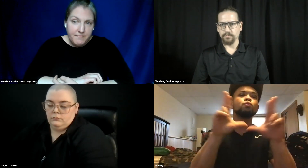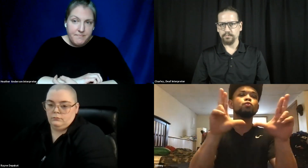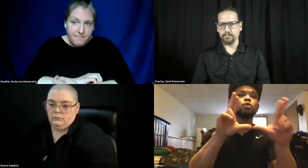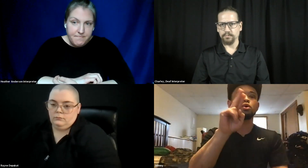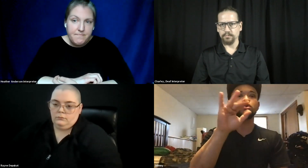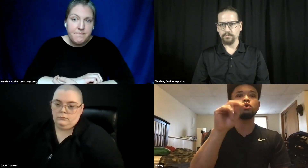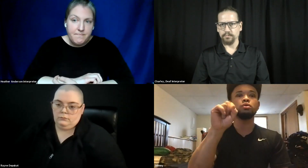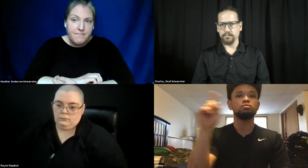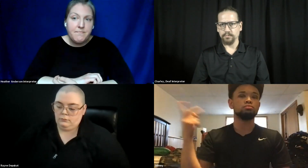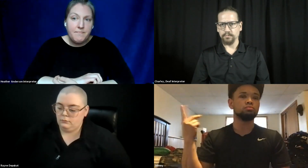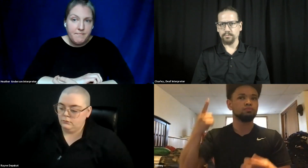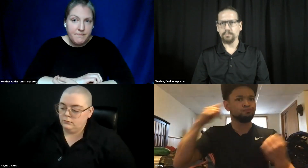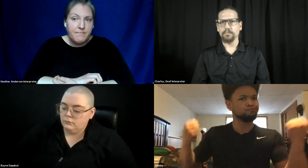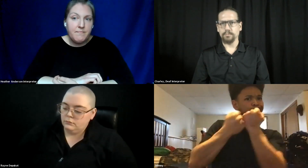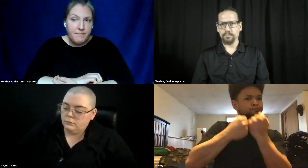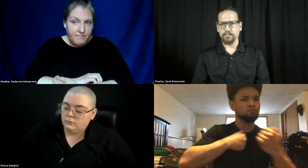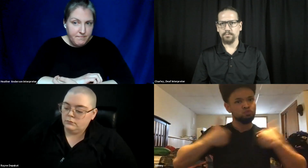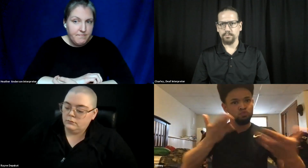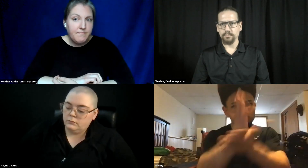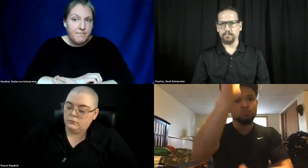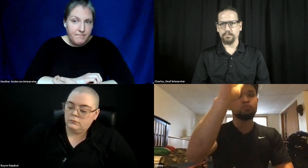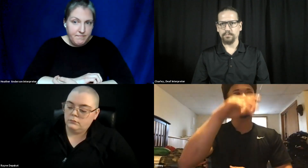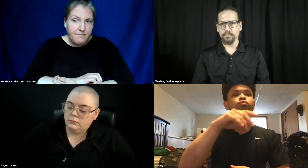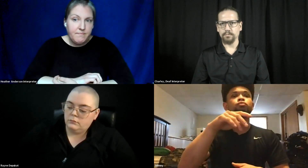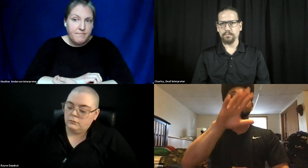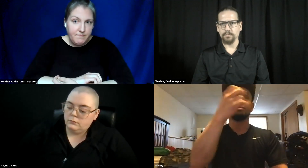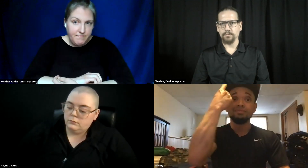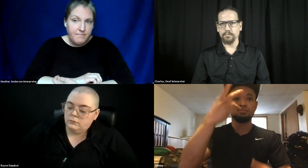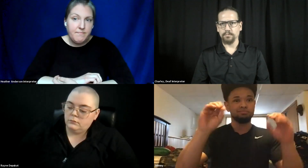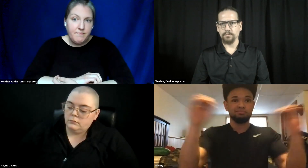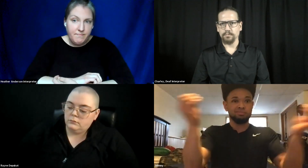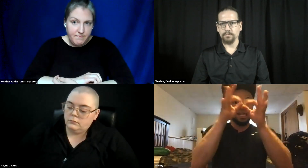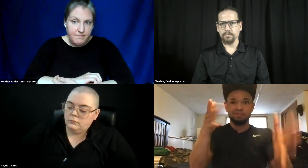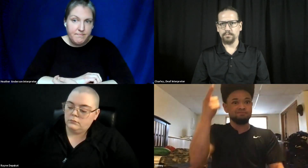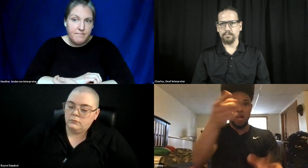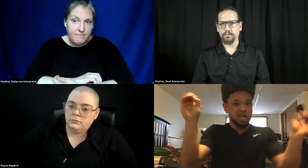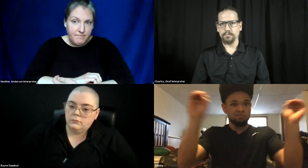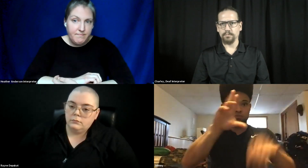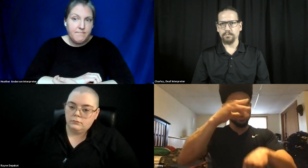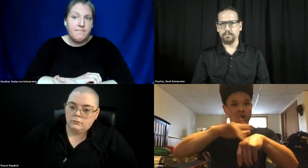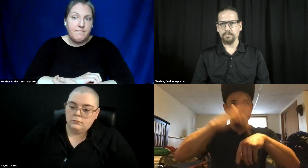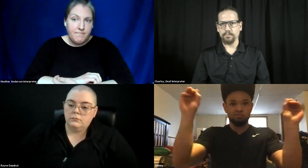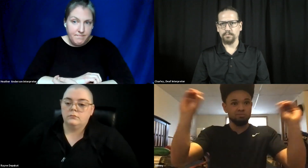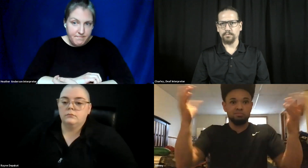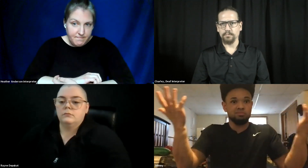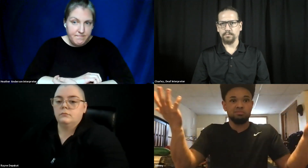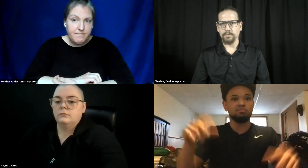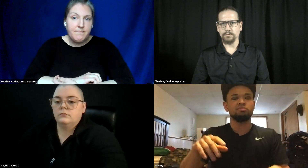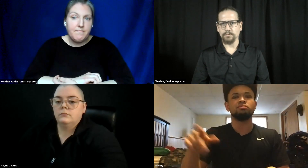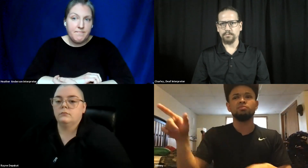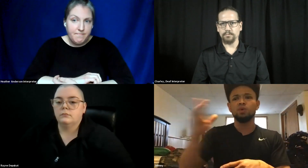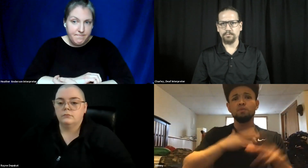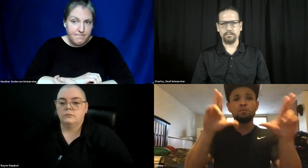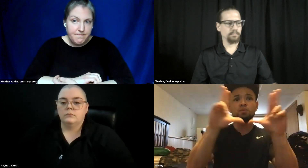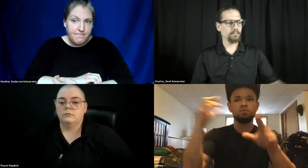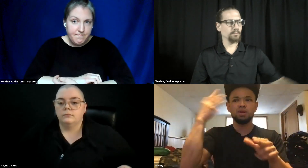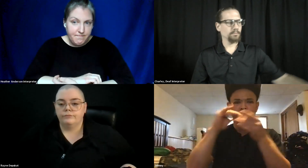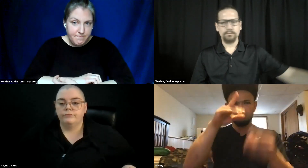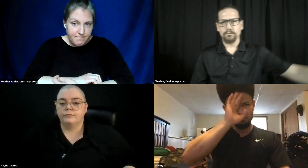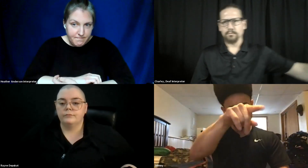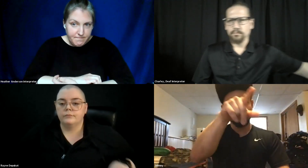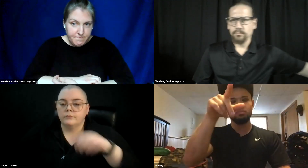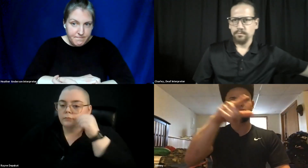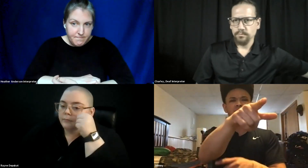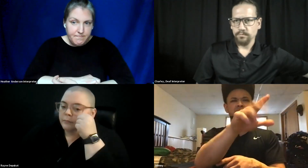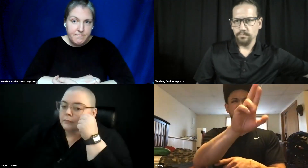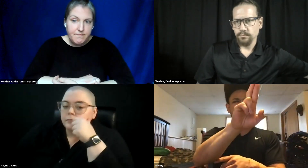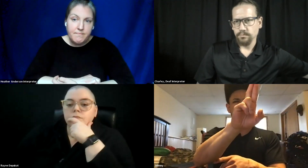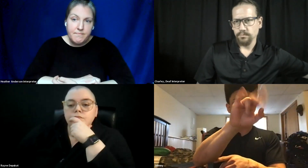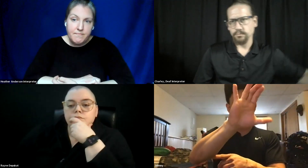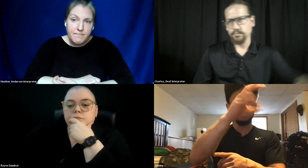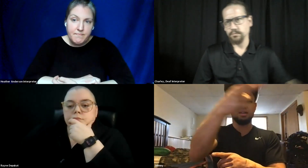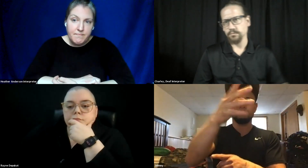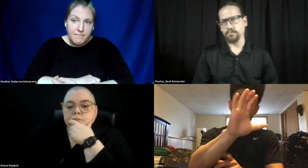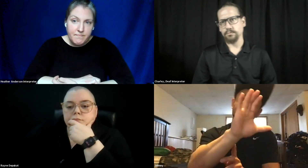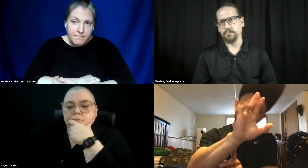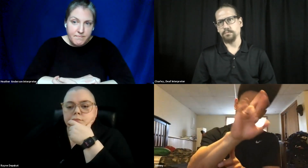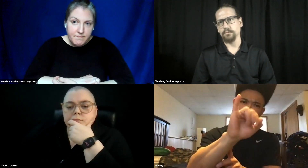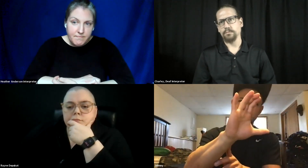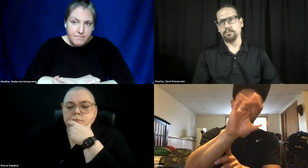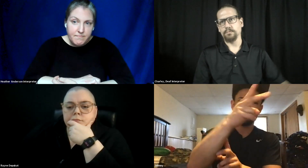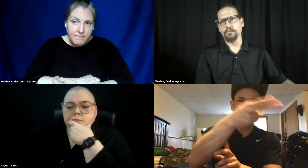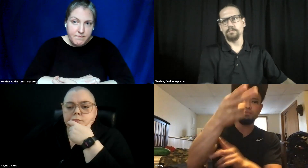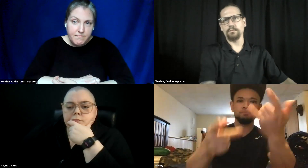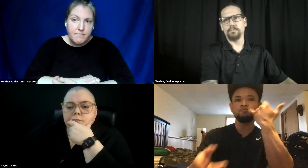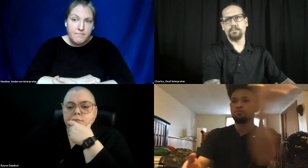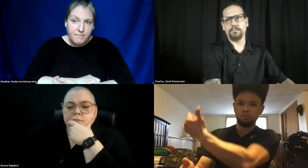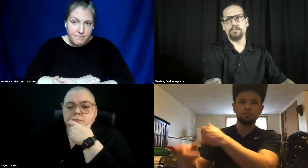And it was a union meeting, and I was there to work with supporting my rights, that there was no interpreter there for this meeting. So, the Union